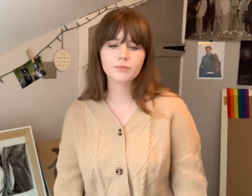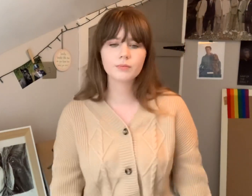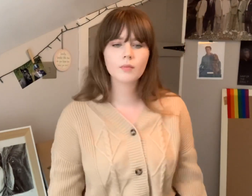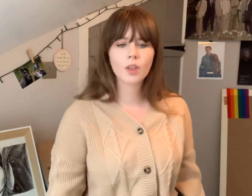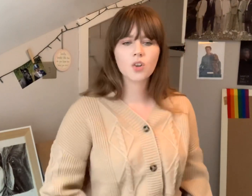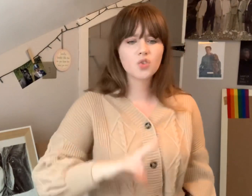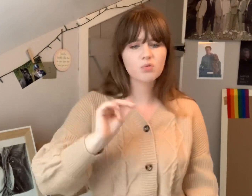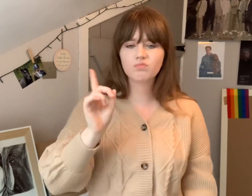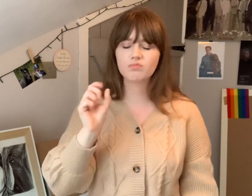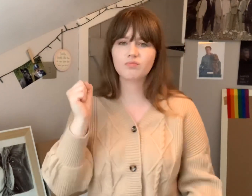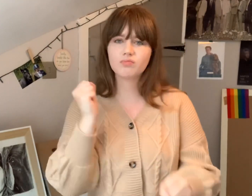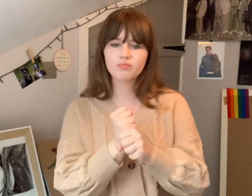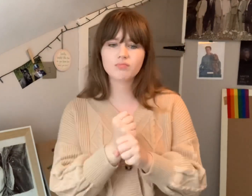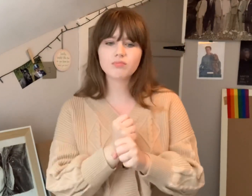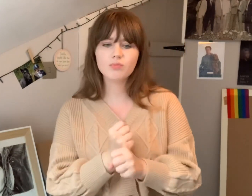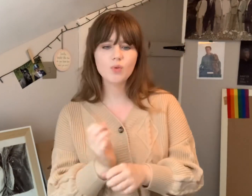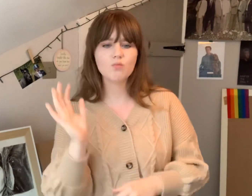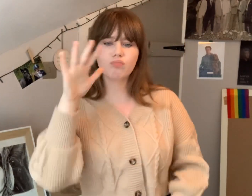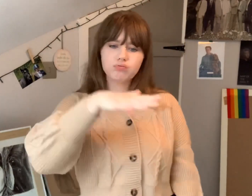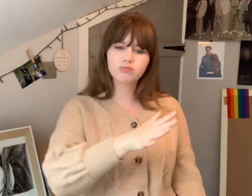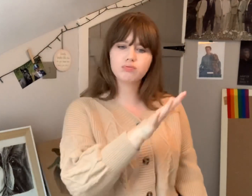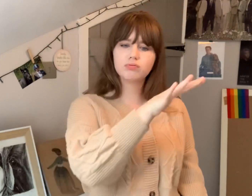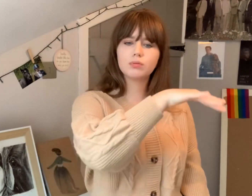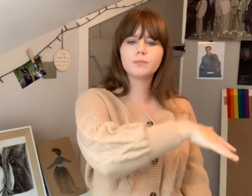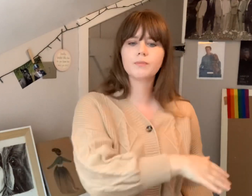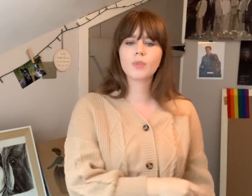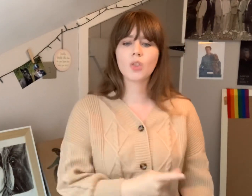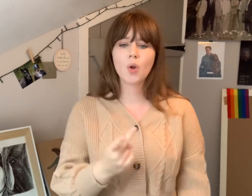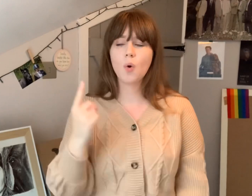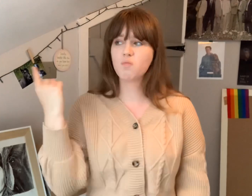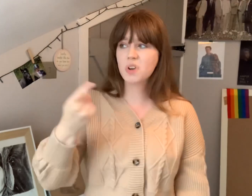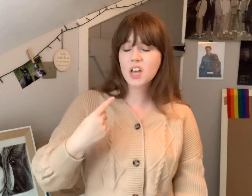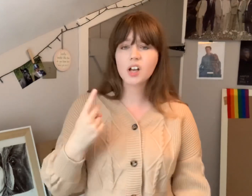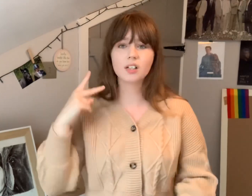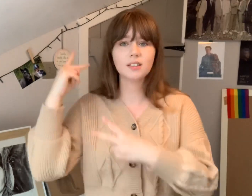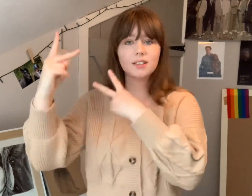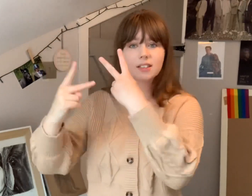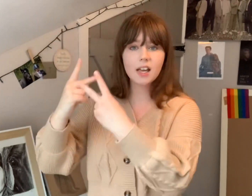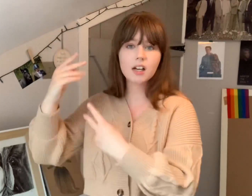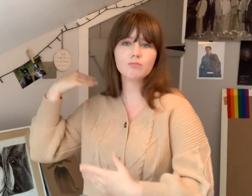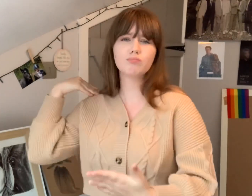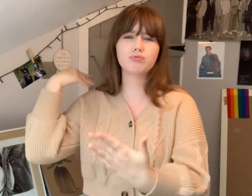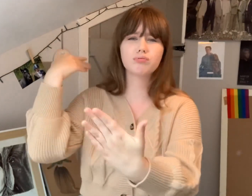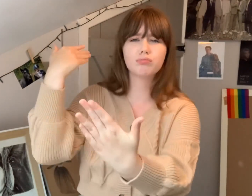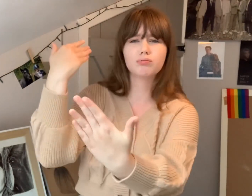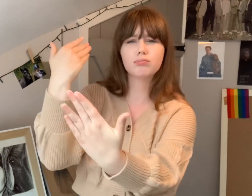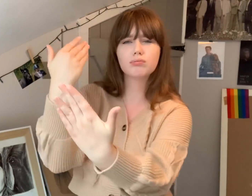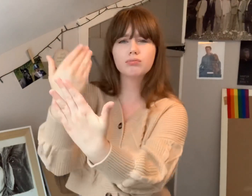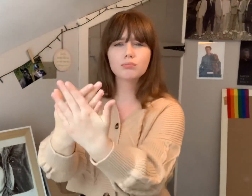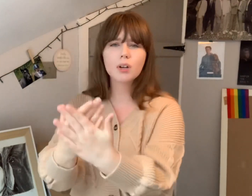No matter what the waves are We're gonna sing to you endlessly